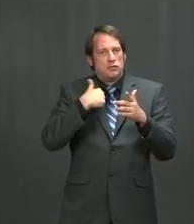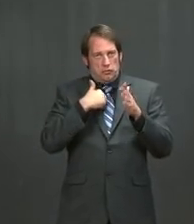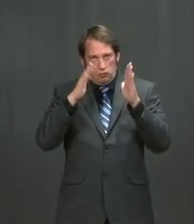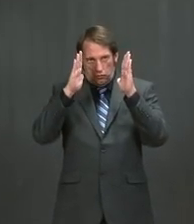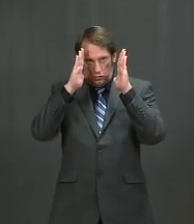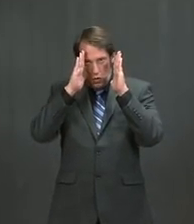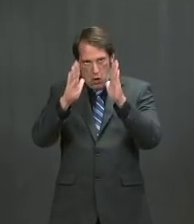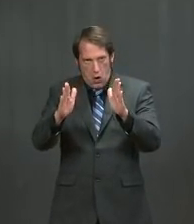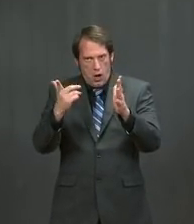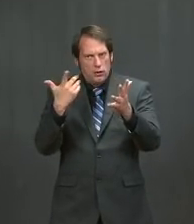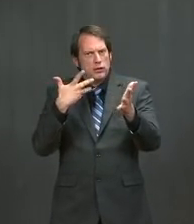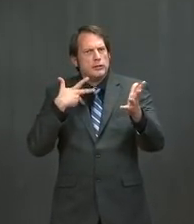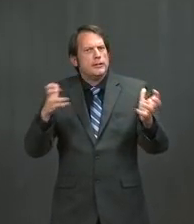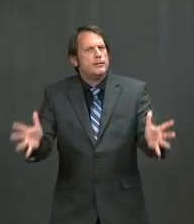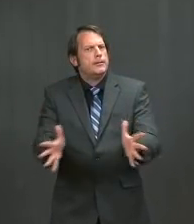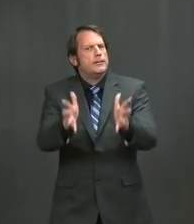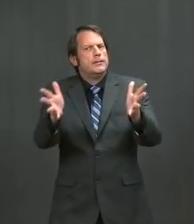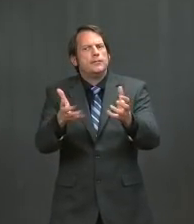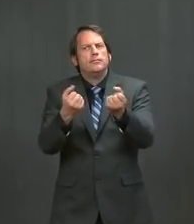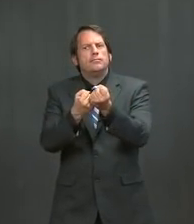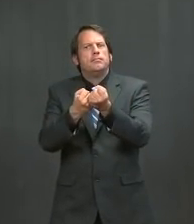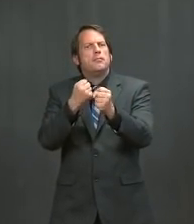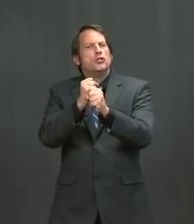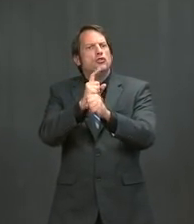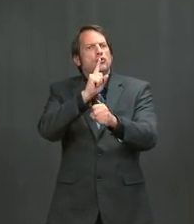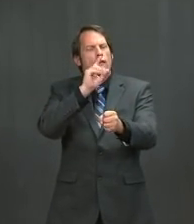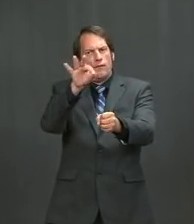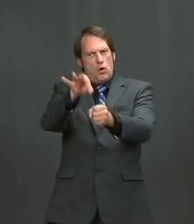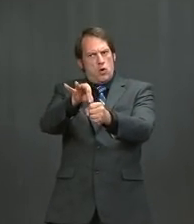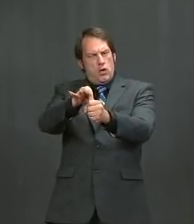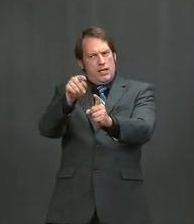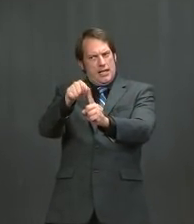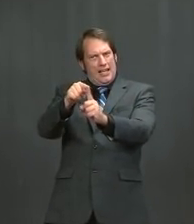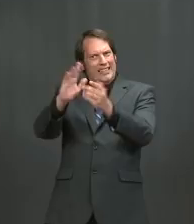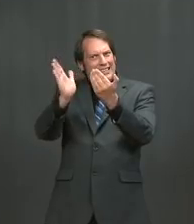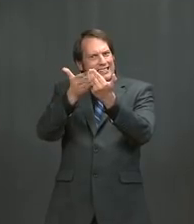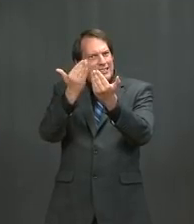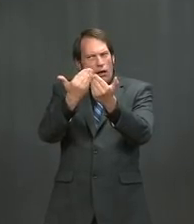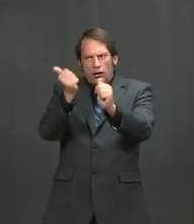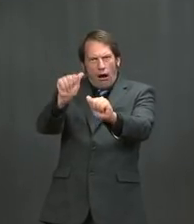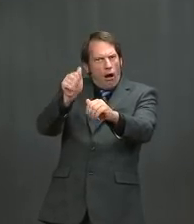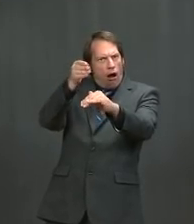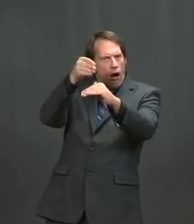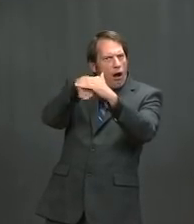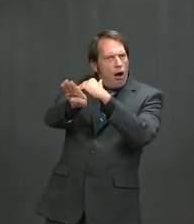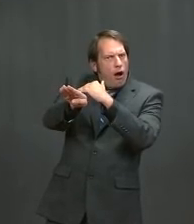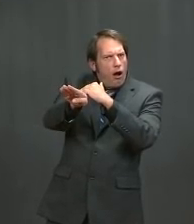voting easier and more accessible around the country. And that's where our efforts are going to be from the White House.